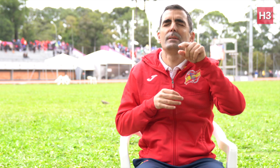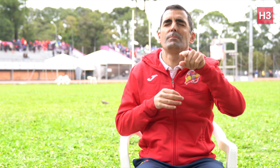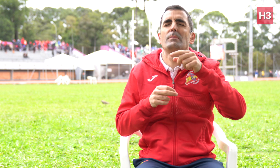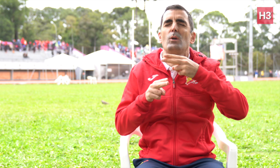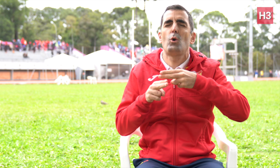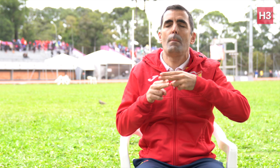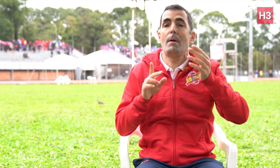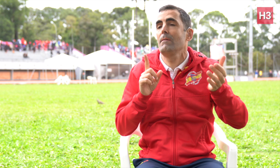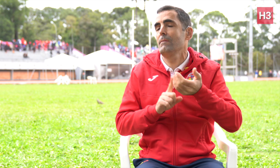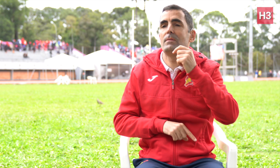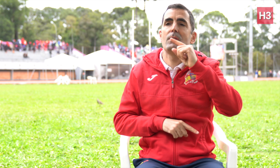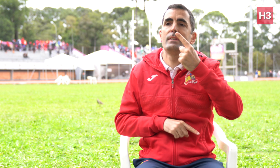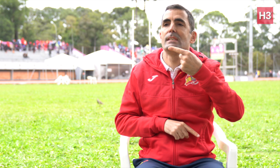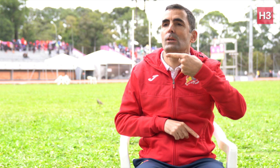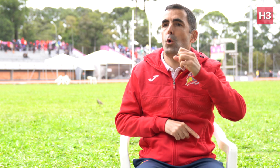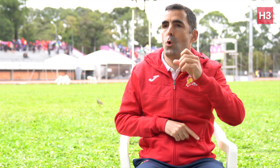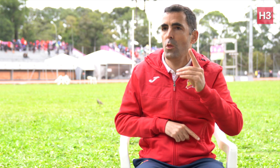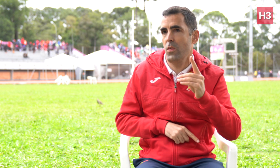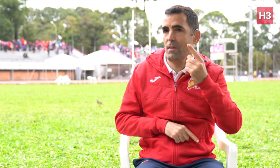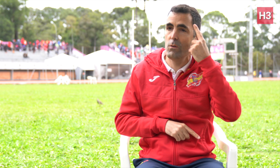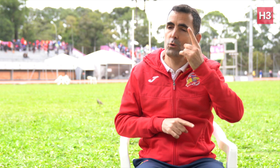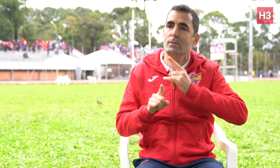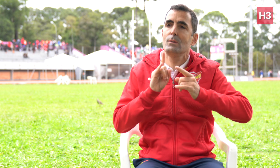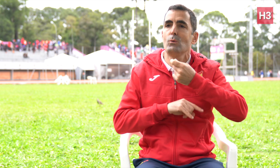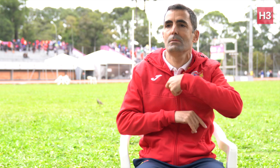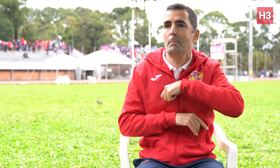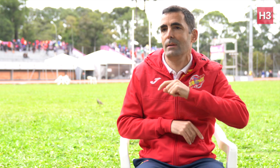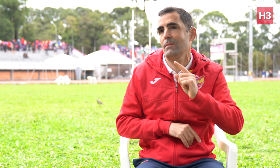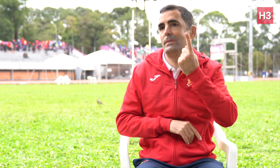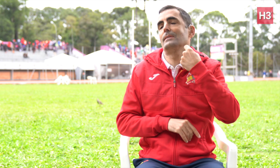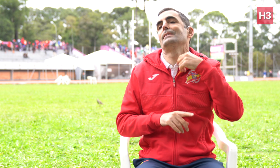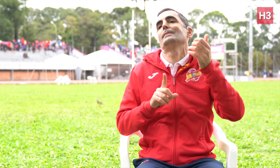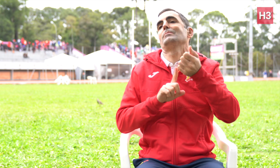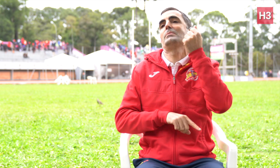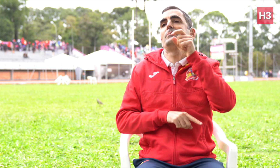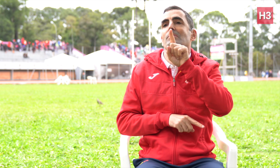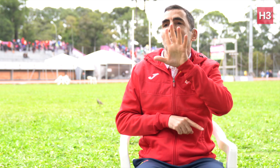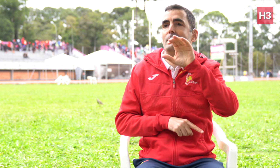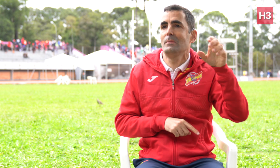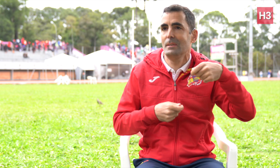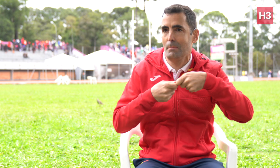I won my first gold medal in 1500m for the Spain team in Rome.